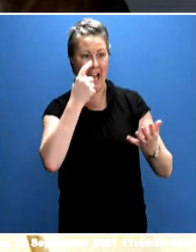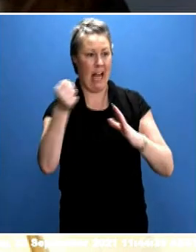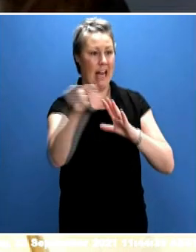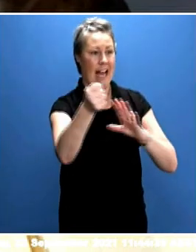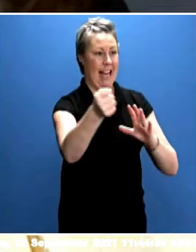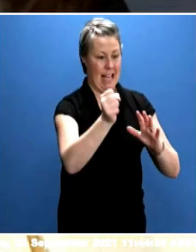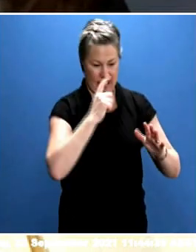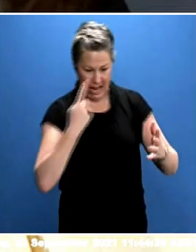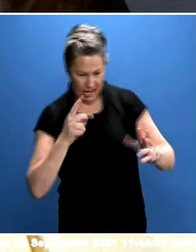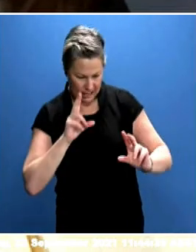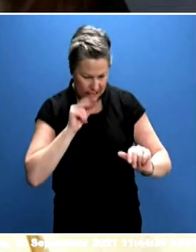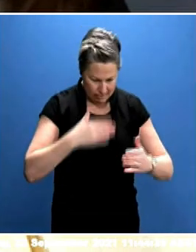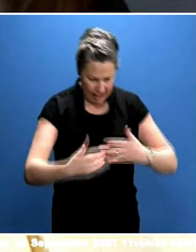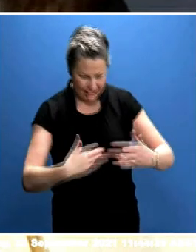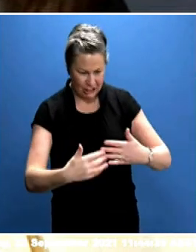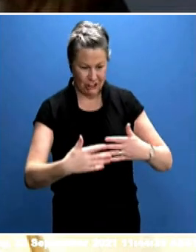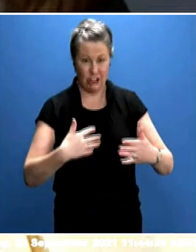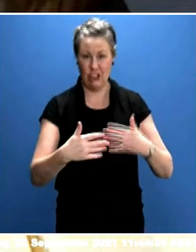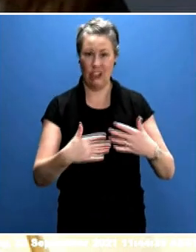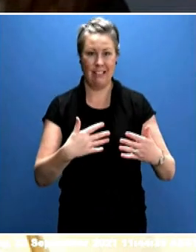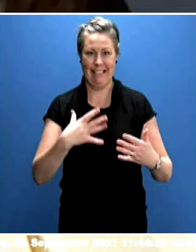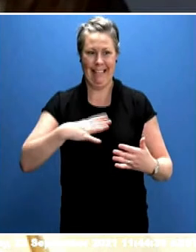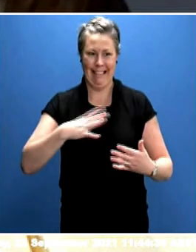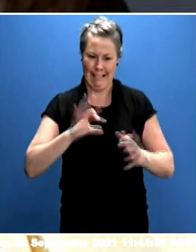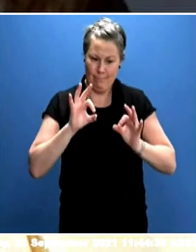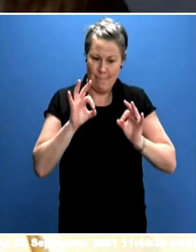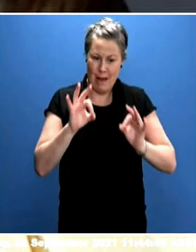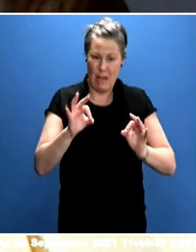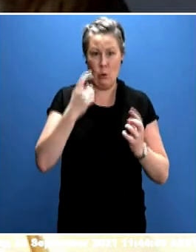that risk and to ensure that the child receives the care the child needs.